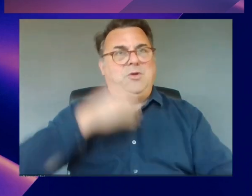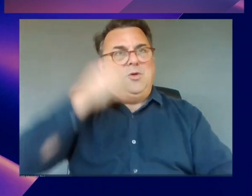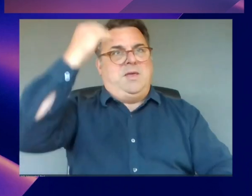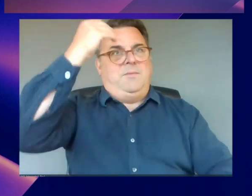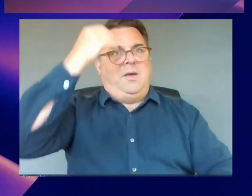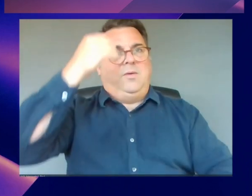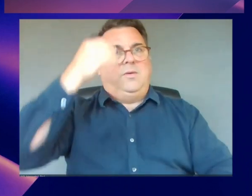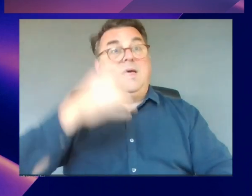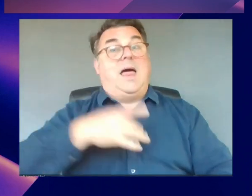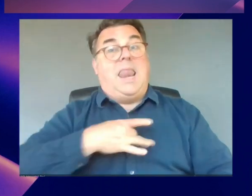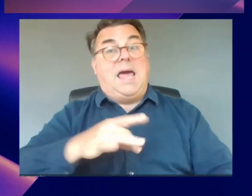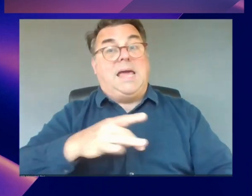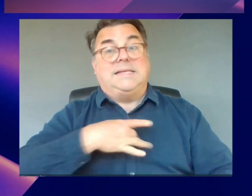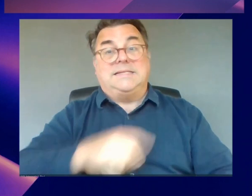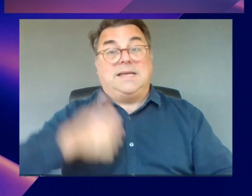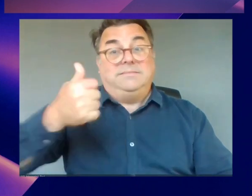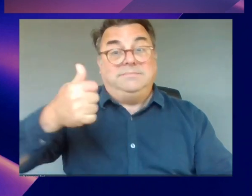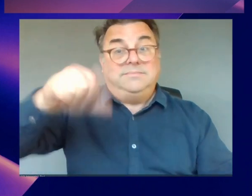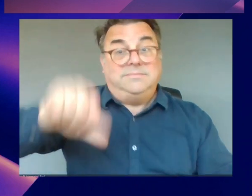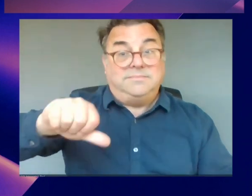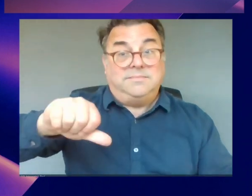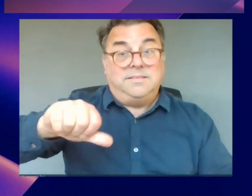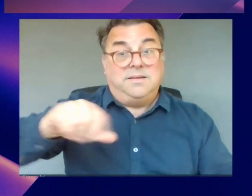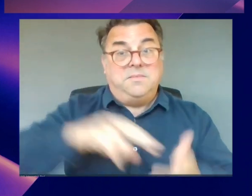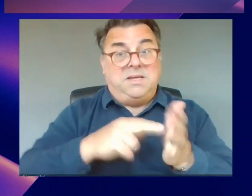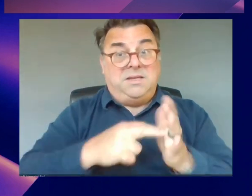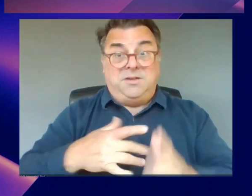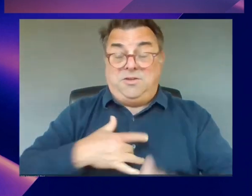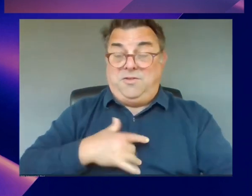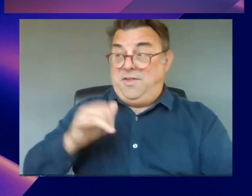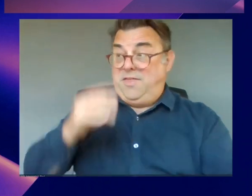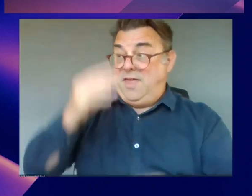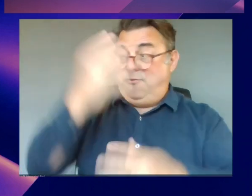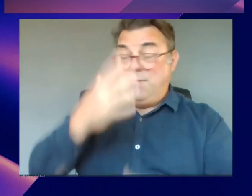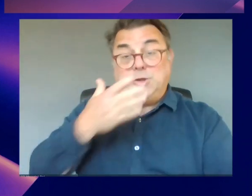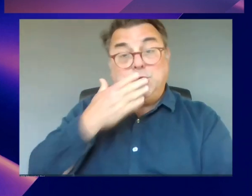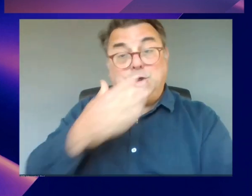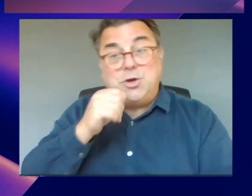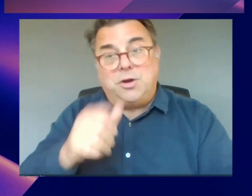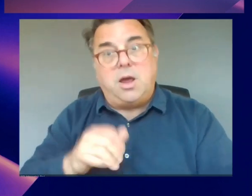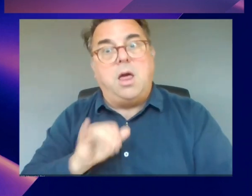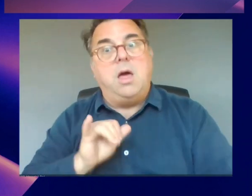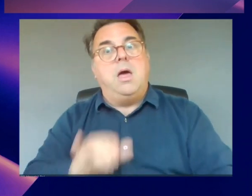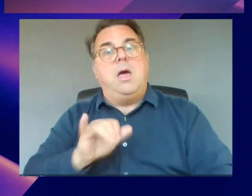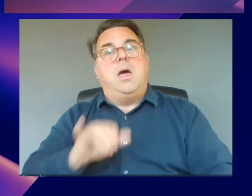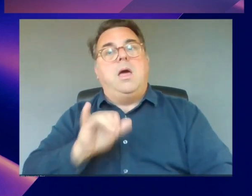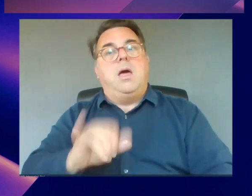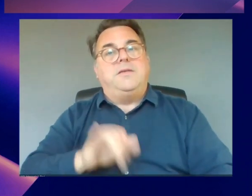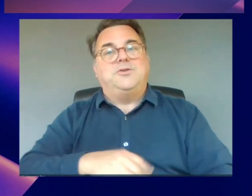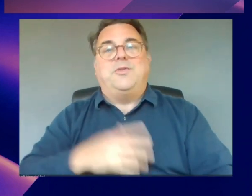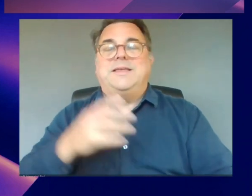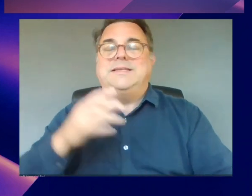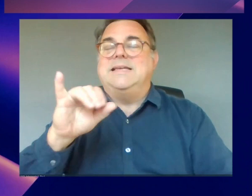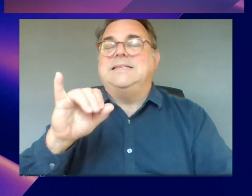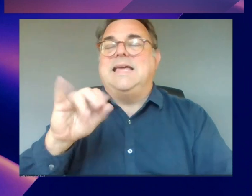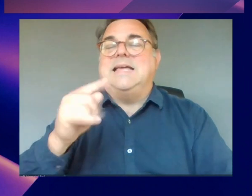allows us to know whether you thought the insight was good or not. And because this is at an insight level, it means that if you give us a thumbs up,